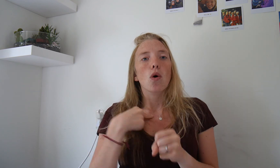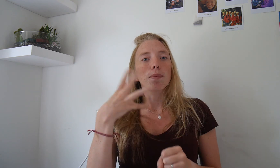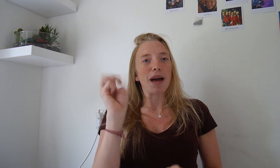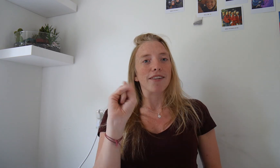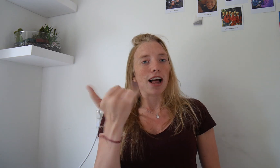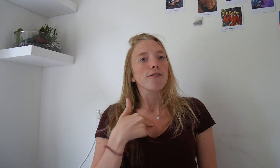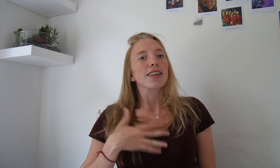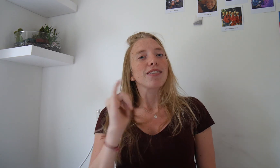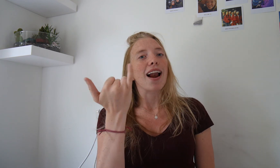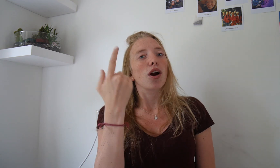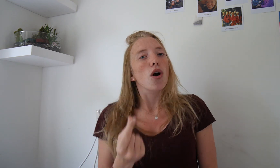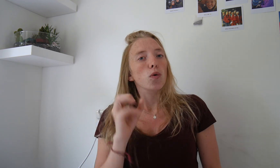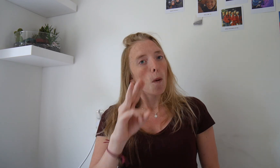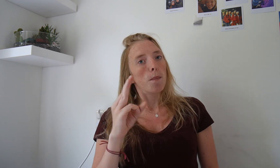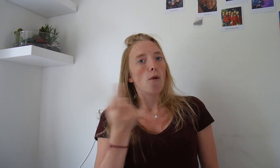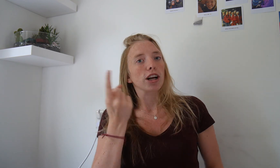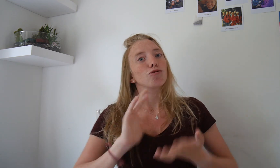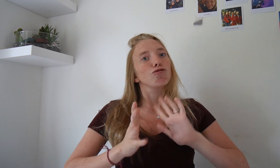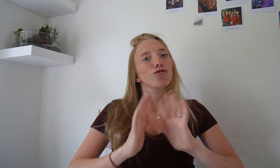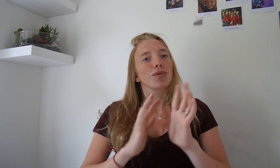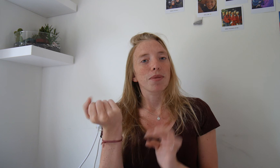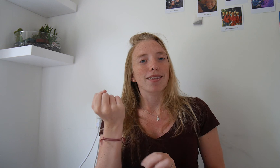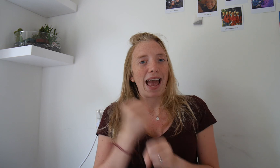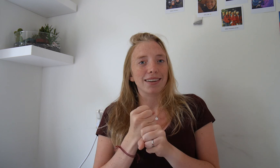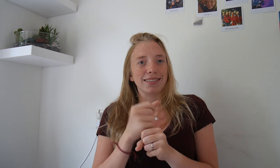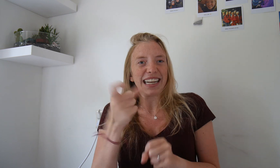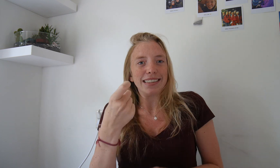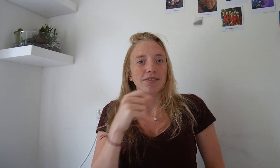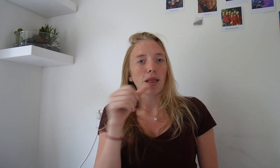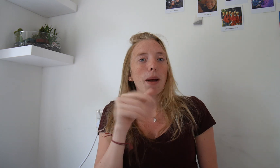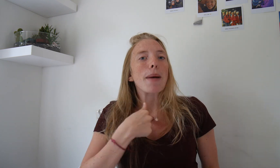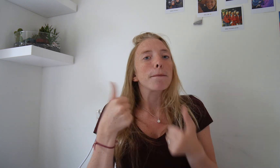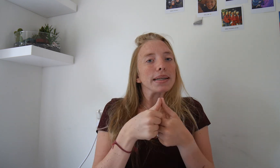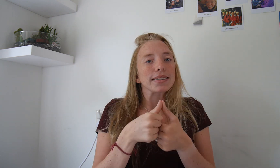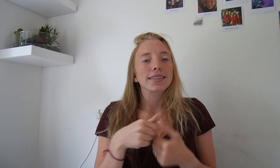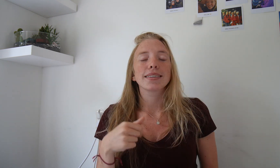But I also really like being able to tell you about these things in Sign Language. Is is also something that really suits me.